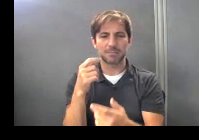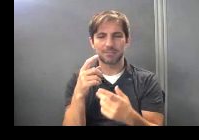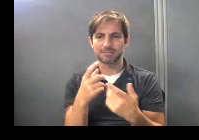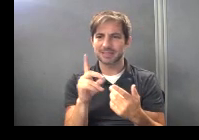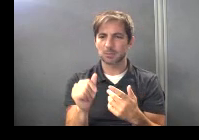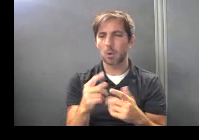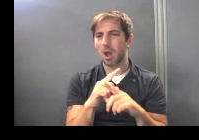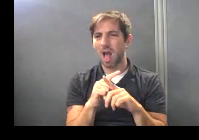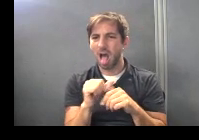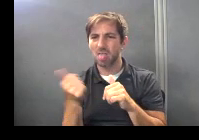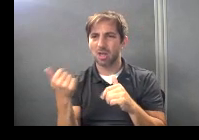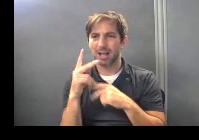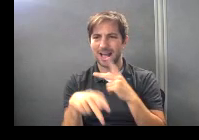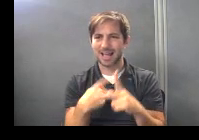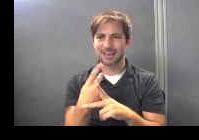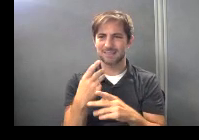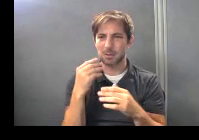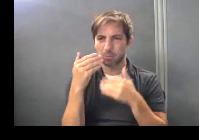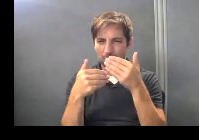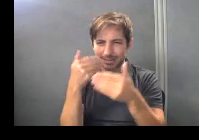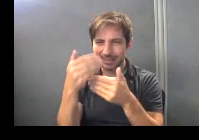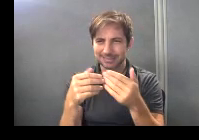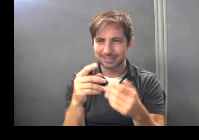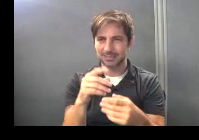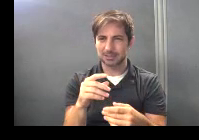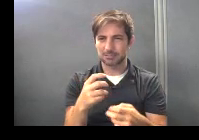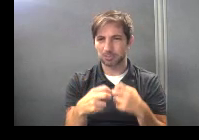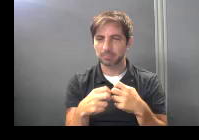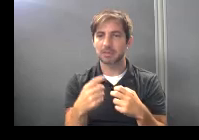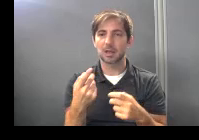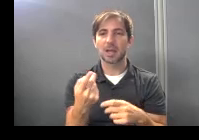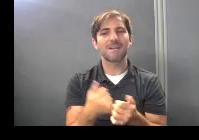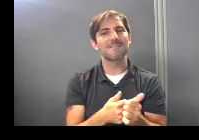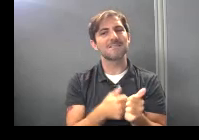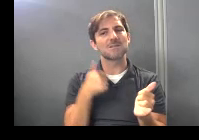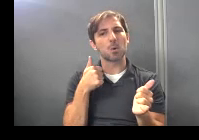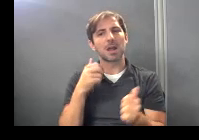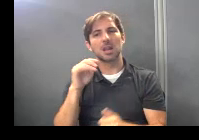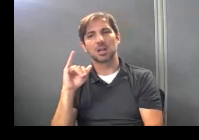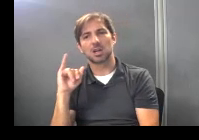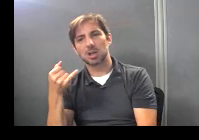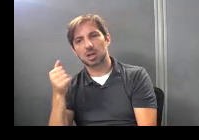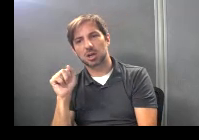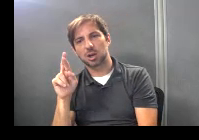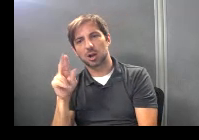MAKING SURE YOU DON'T USE A LOT OF JARGON. I APOLOGIZE IF I USED JARGON HERE.